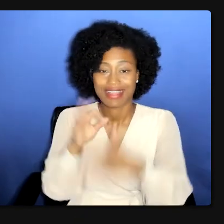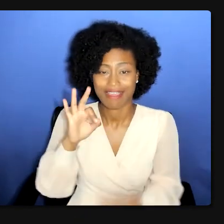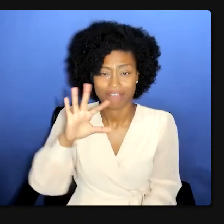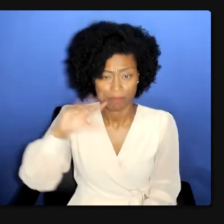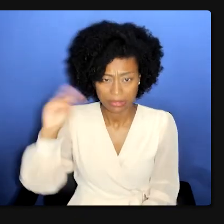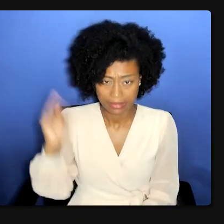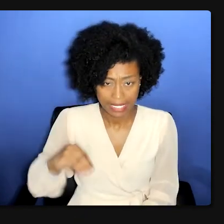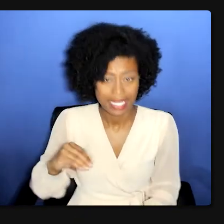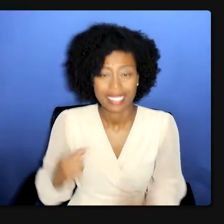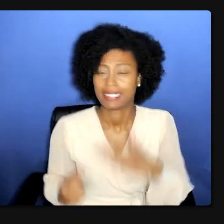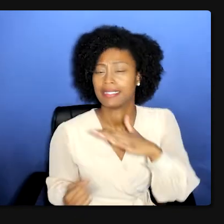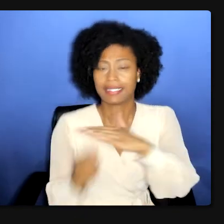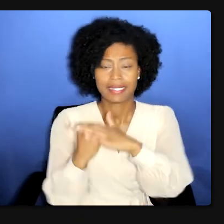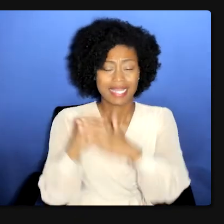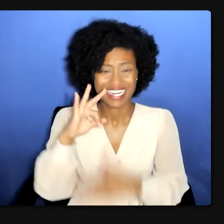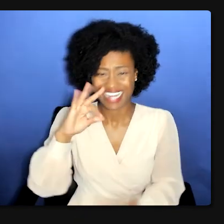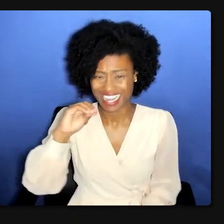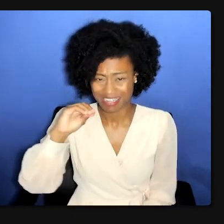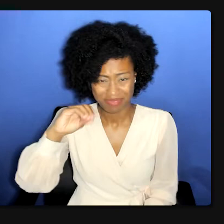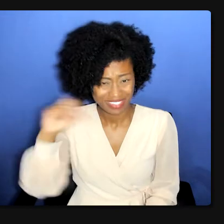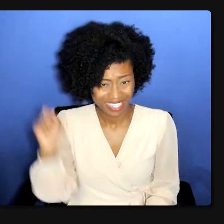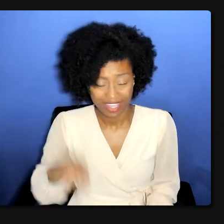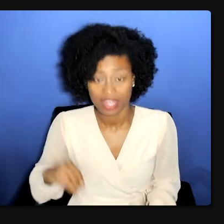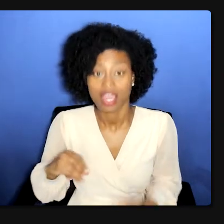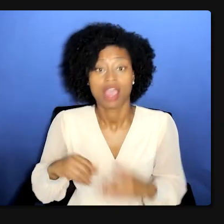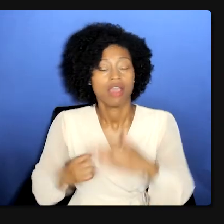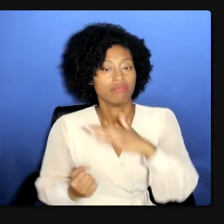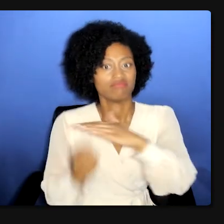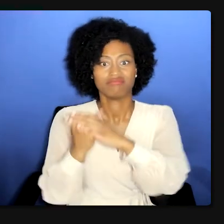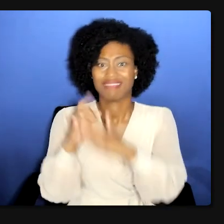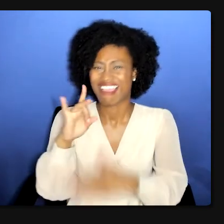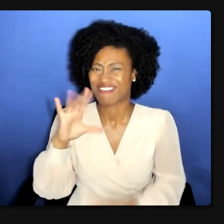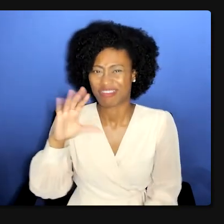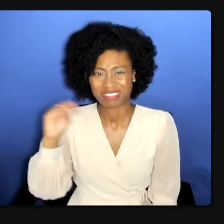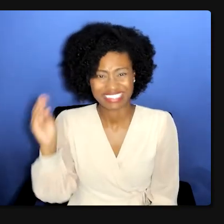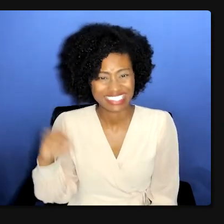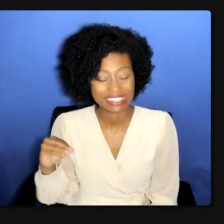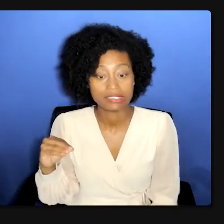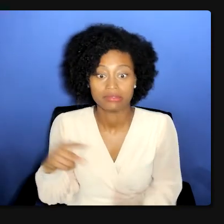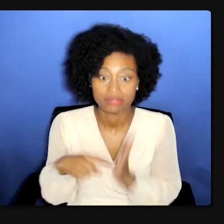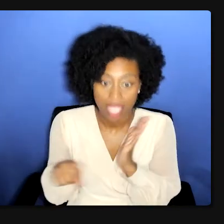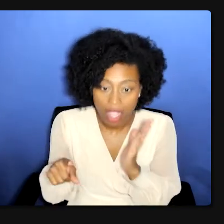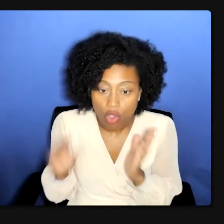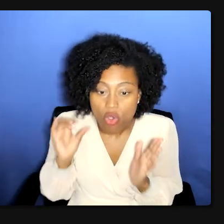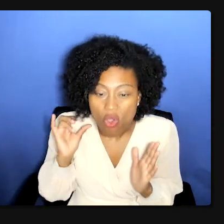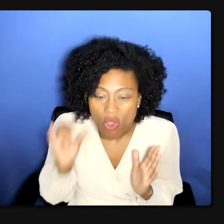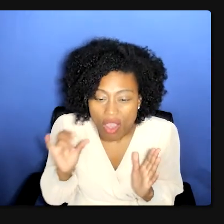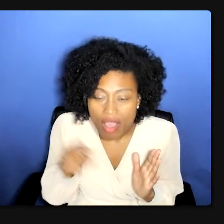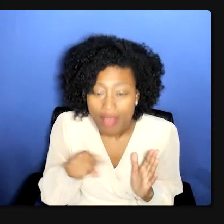We didn't hit it at 90% and we checked at 85% and what you're seeing here on the table at the bottom,